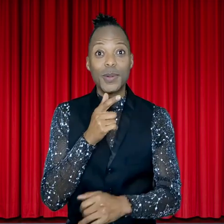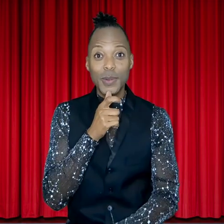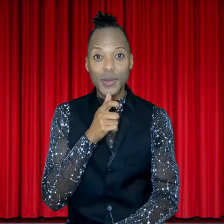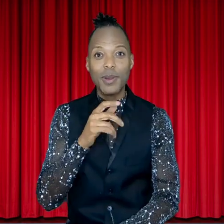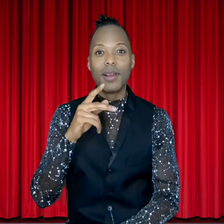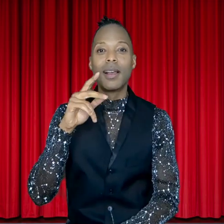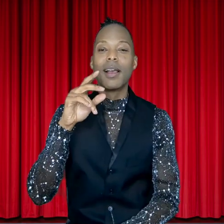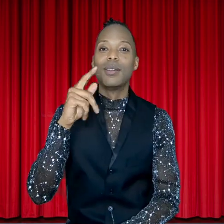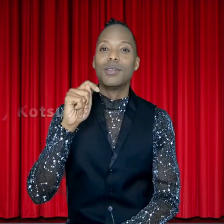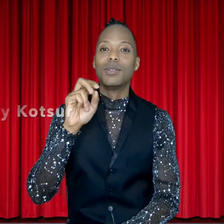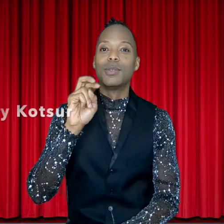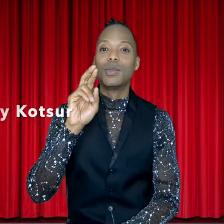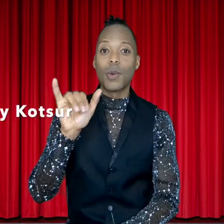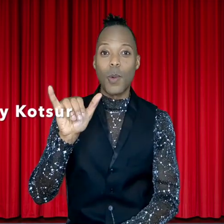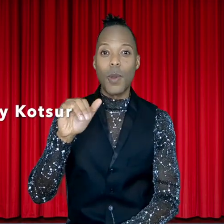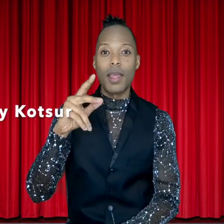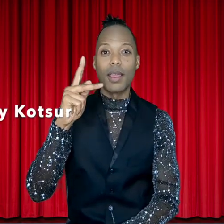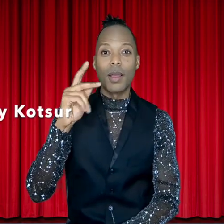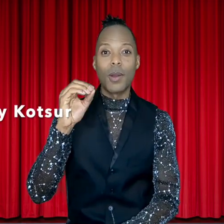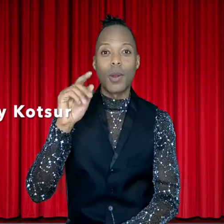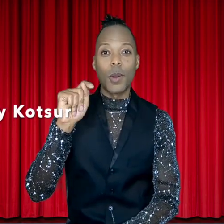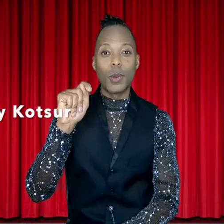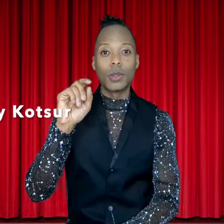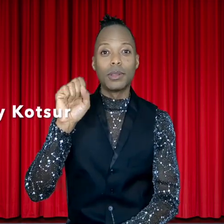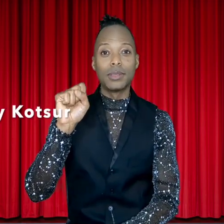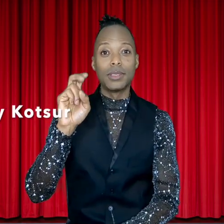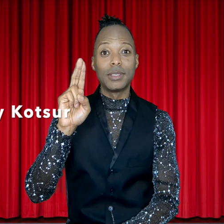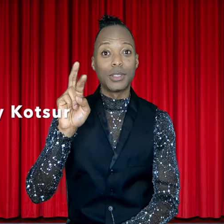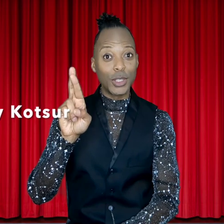Now is Troy Kotsur!